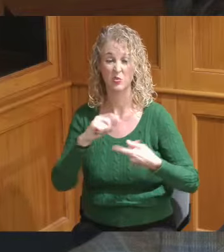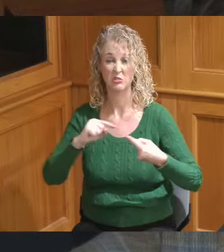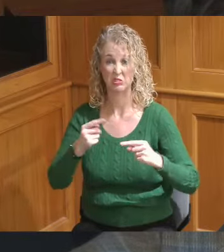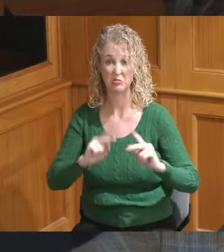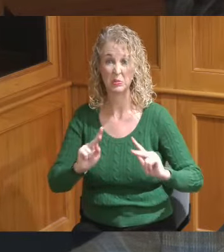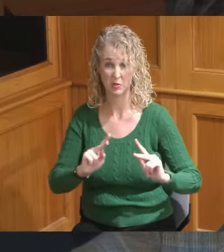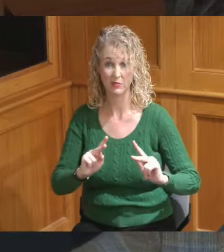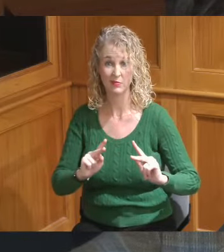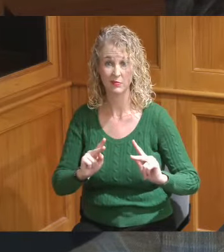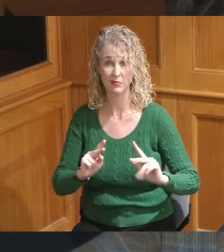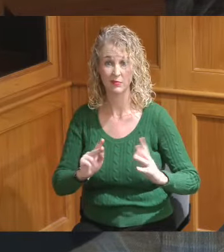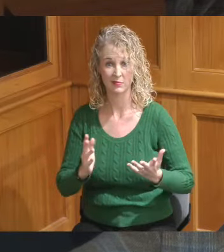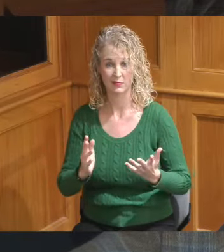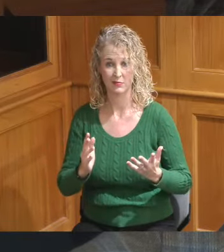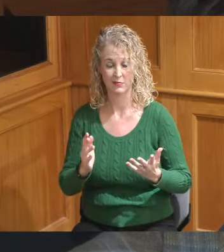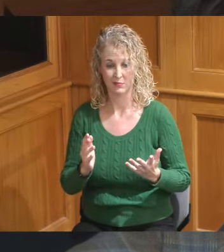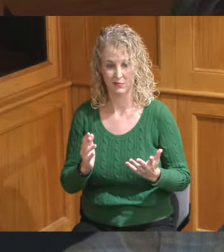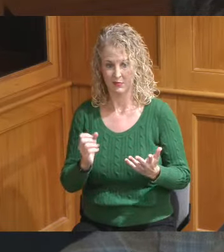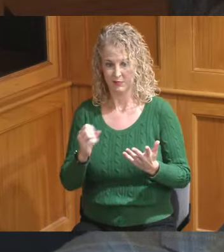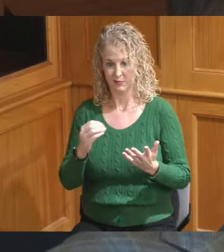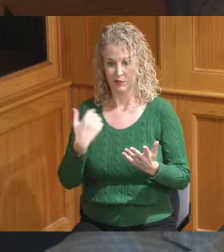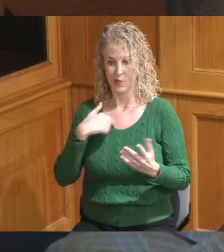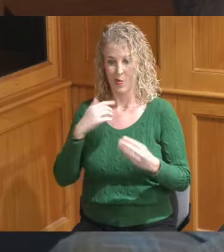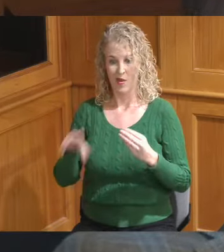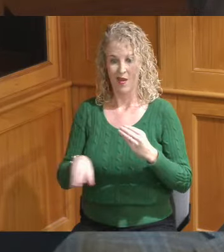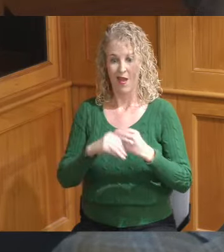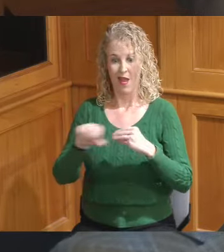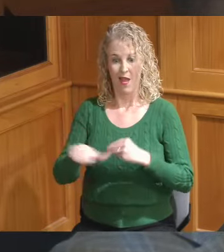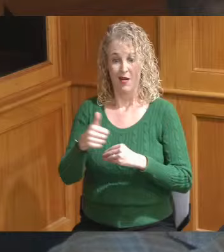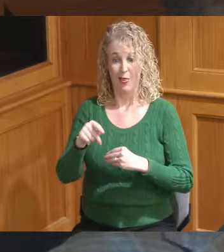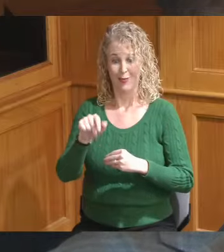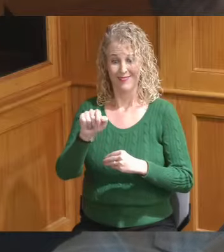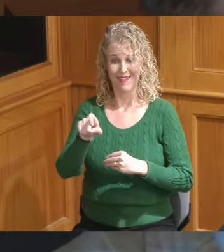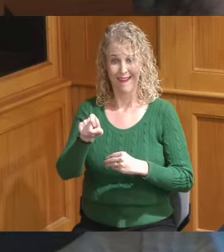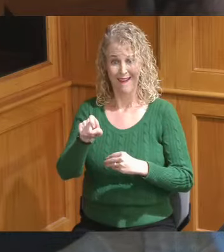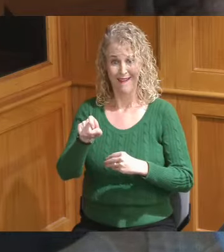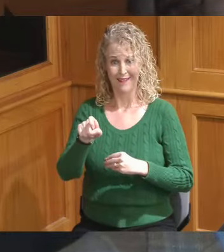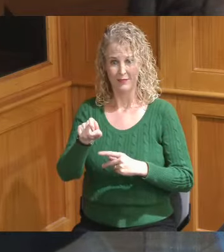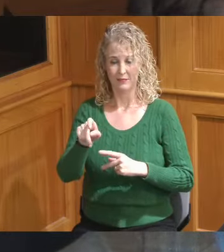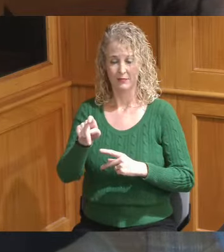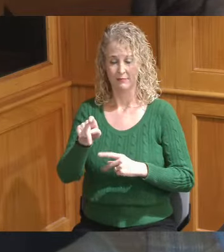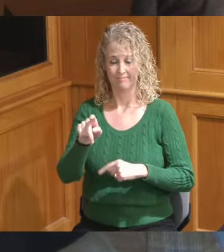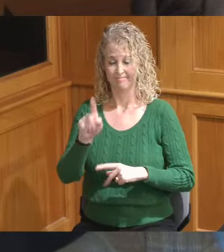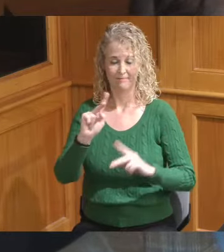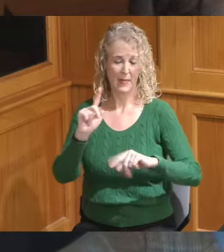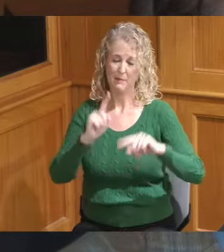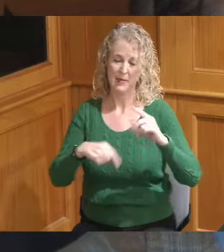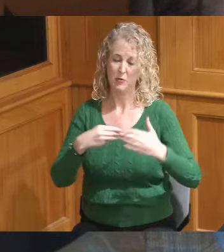but we would have inadvertently put something in that made it unaffordable for a person to have a